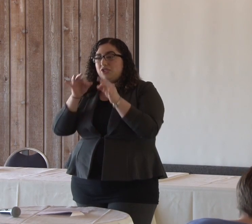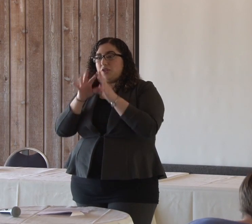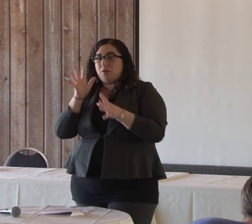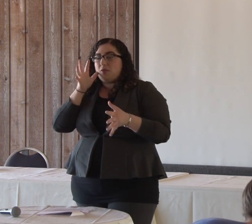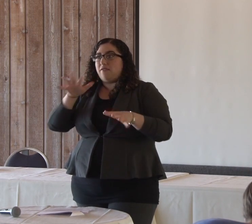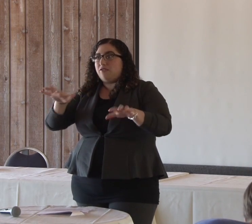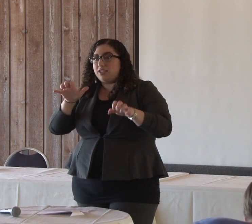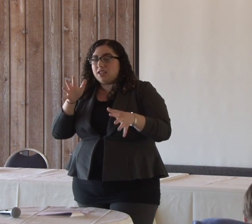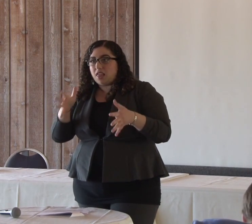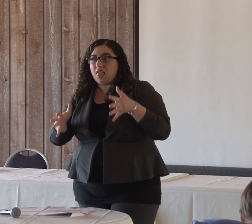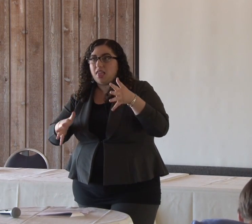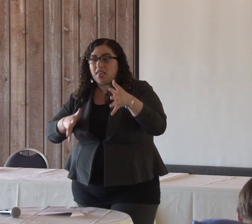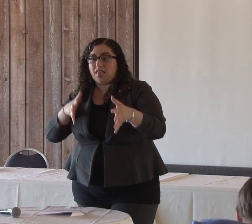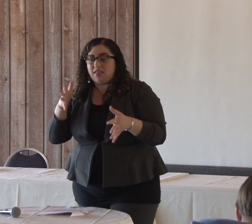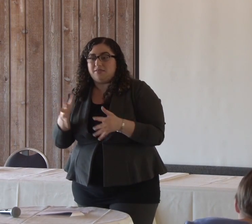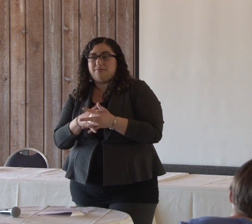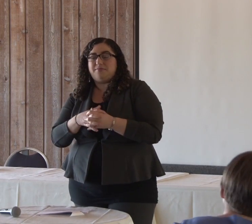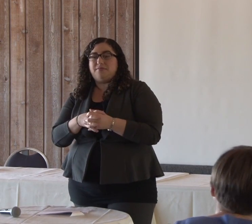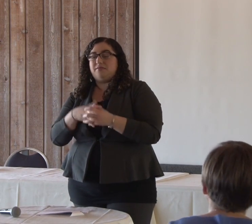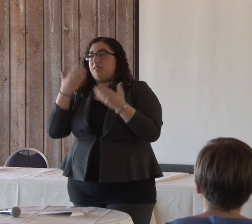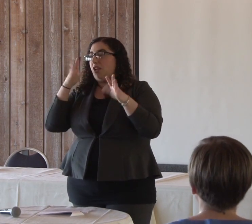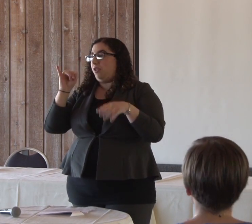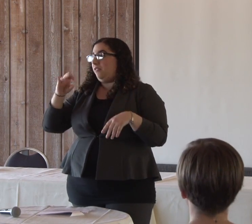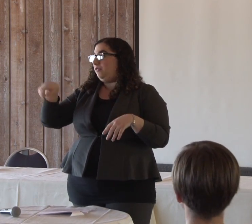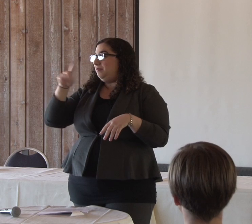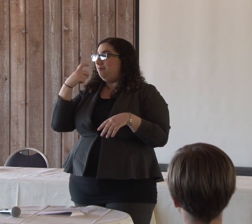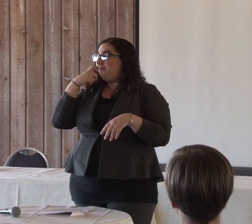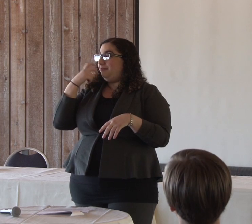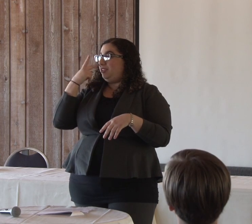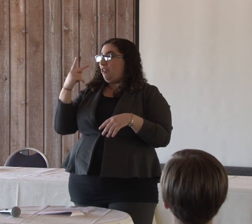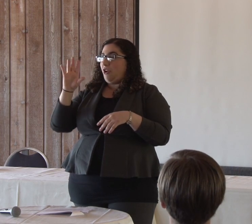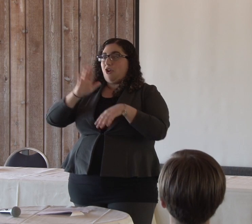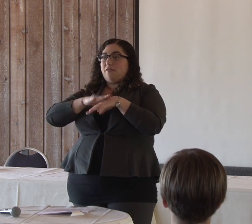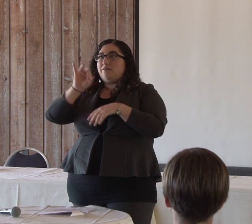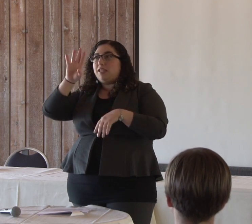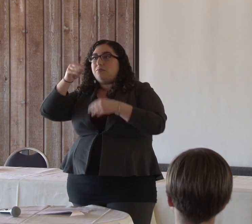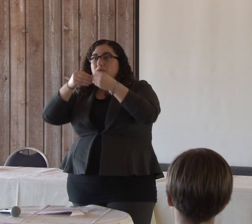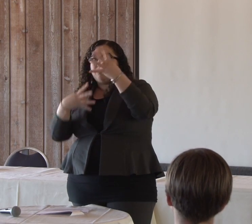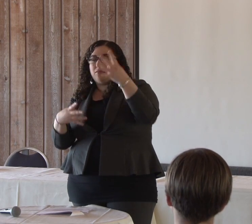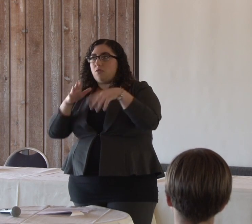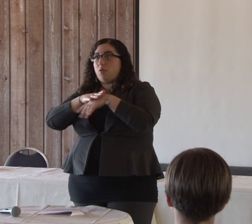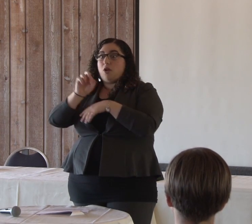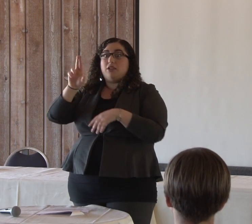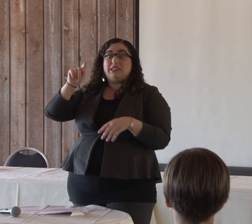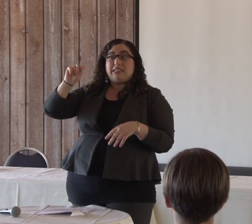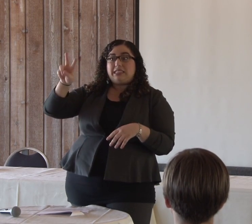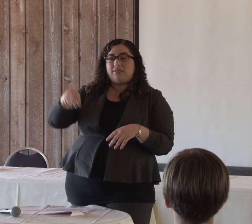to go to the hospital because of that situation. They have interpreters who are on a camera to run who are freezing. I don't know